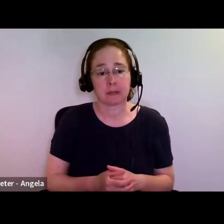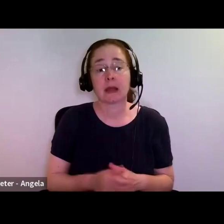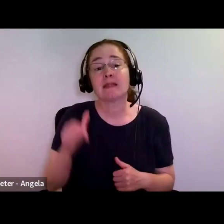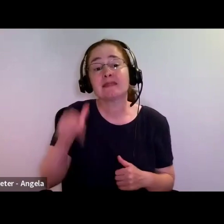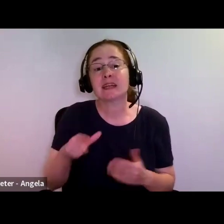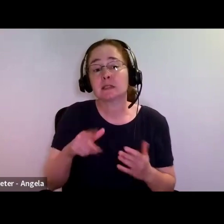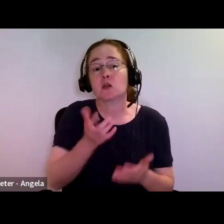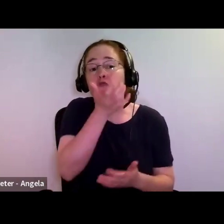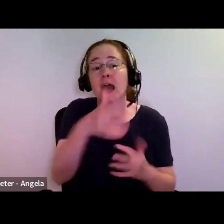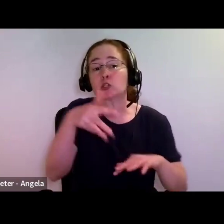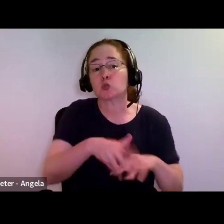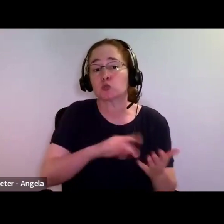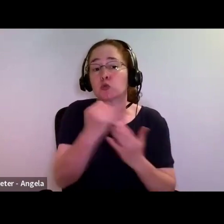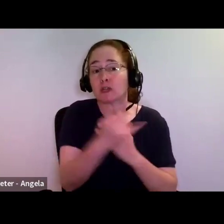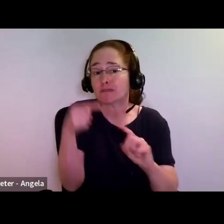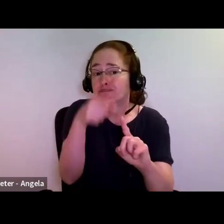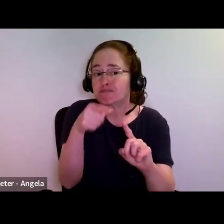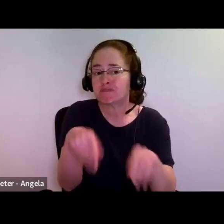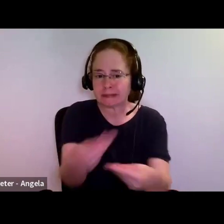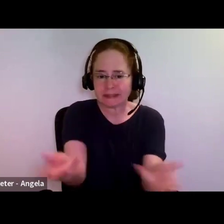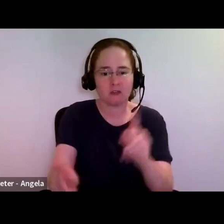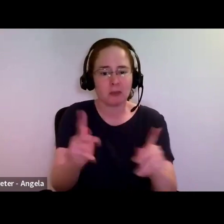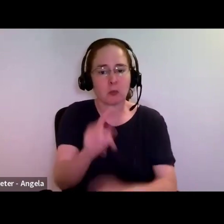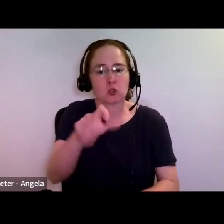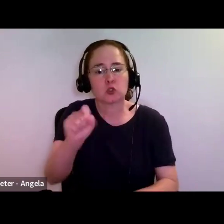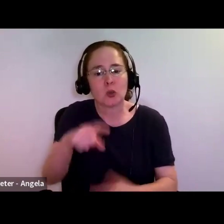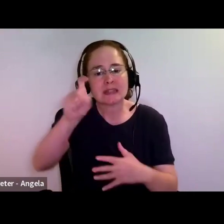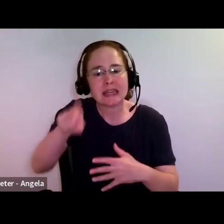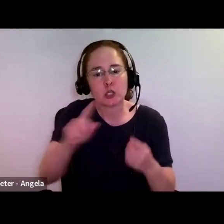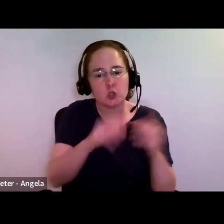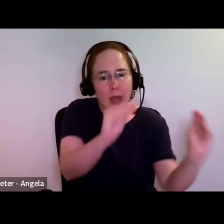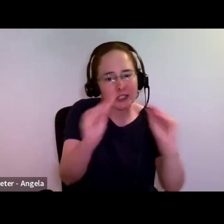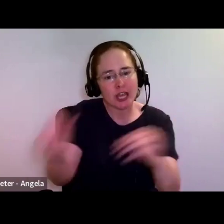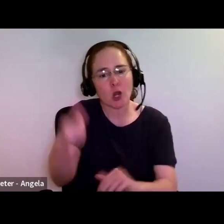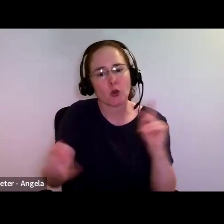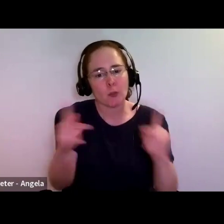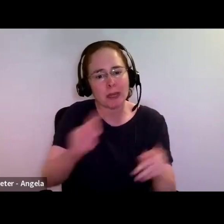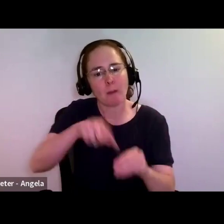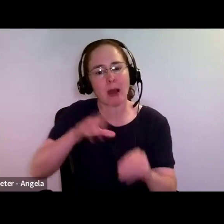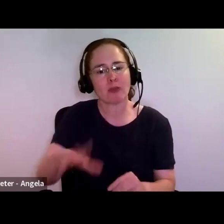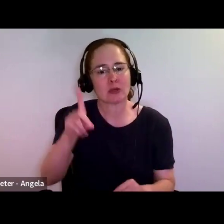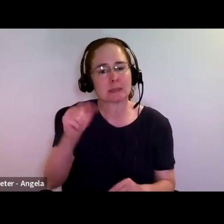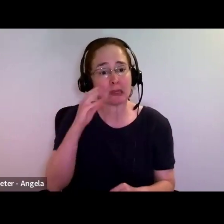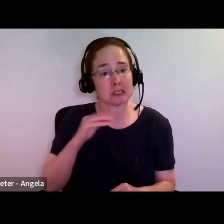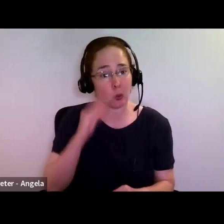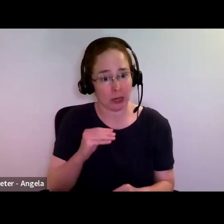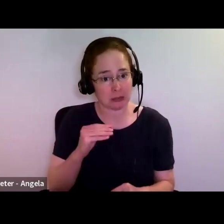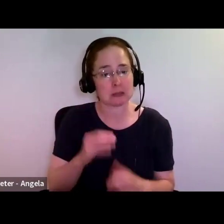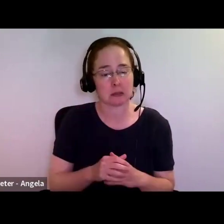really aims to give people the tools they need to educate others about their disability experience and what is effective